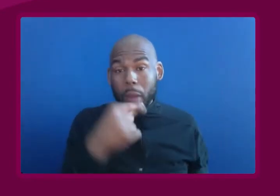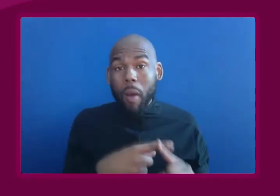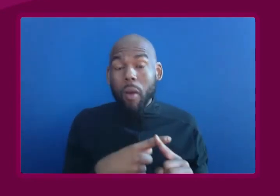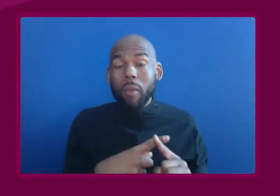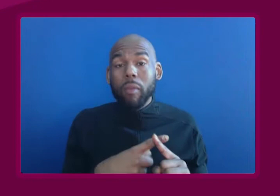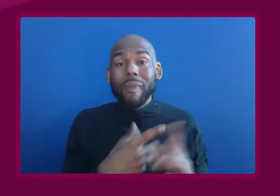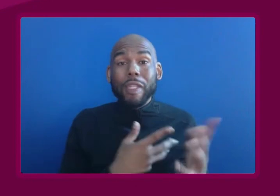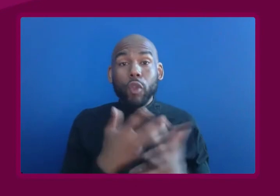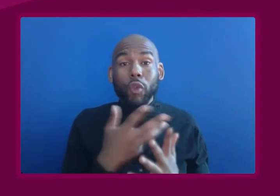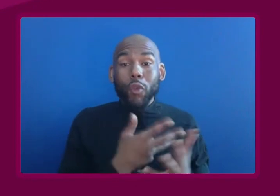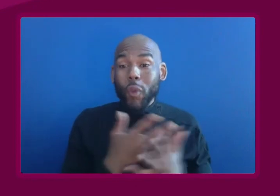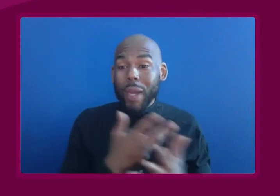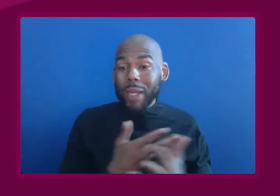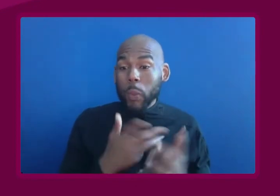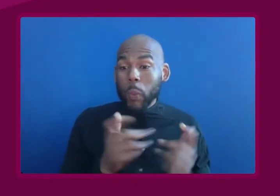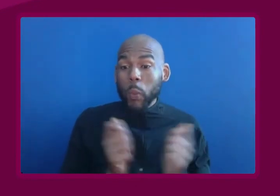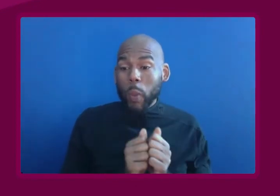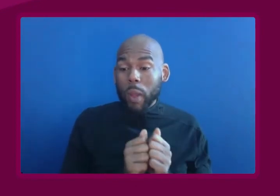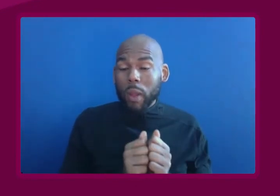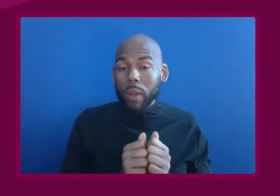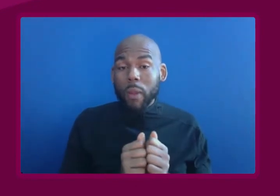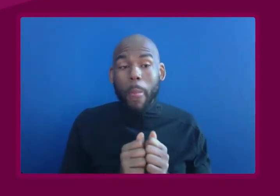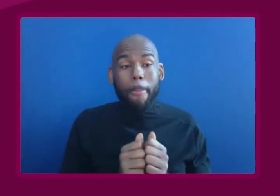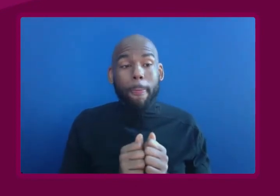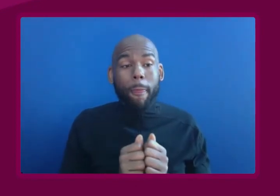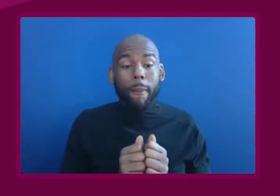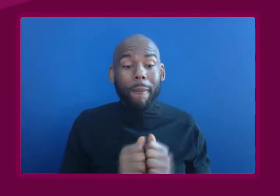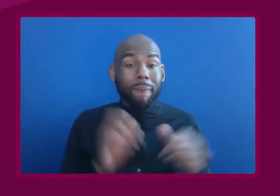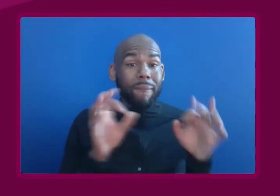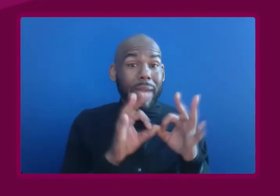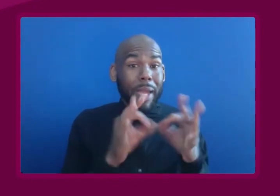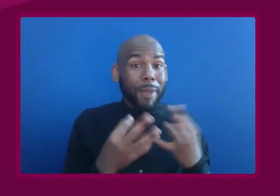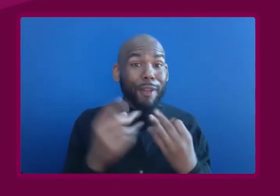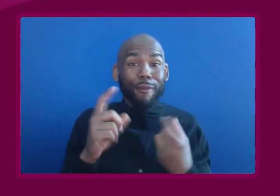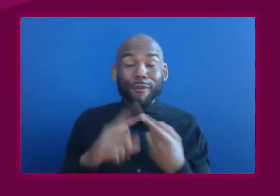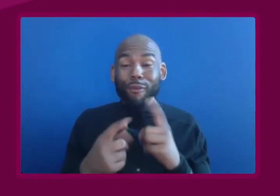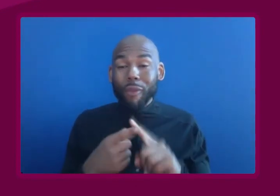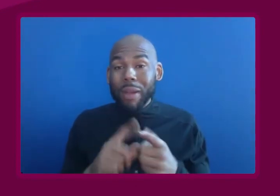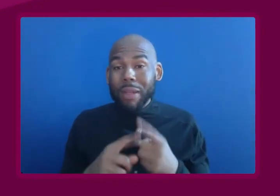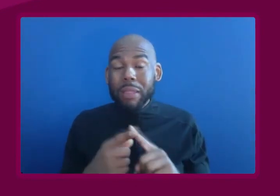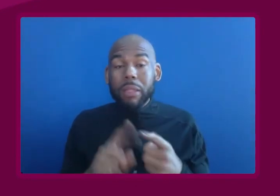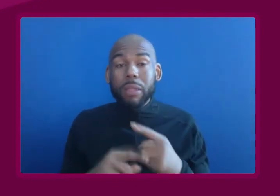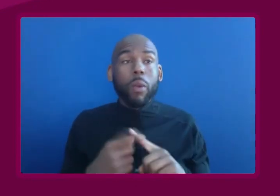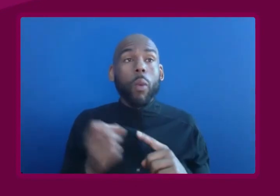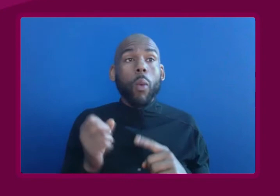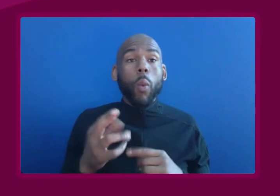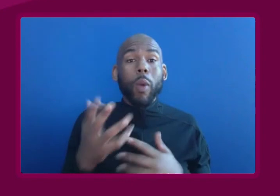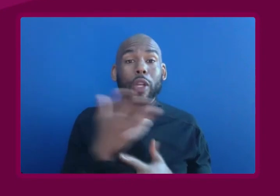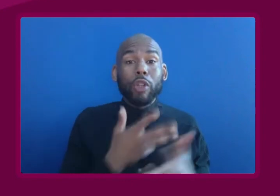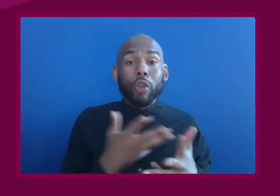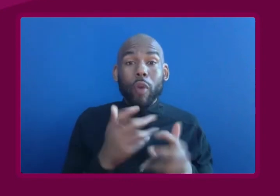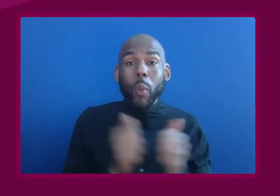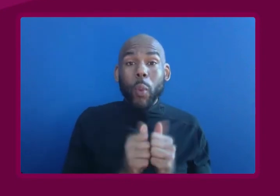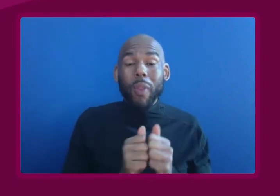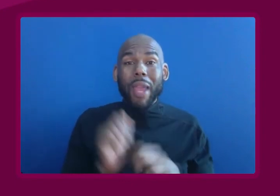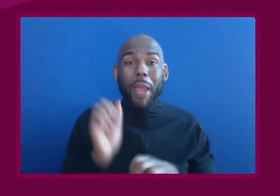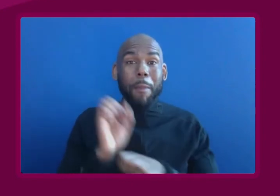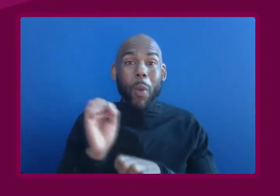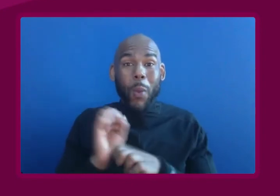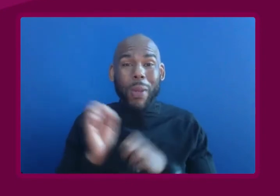and whether it's interacting with family and friends to interacting with employees, the